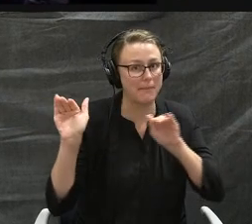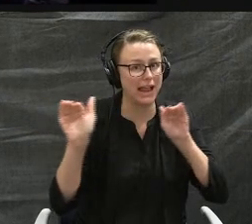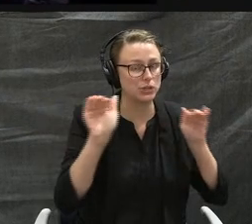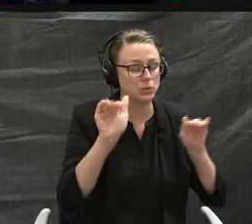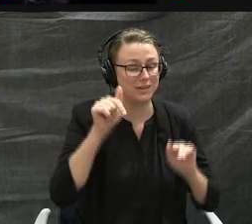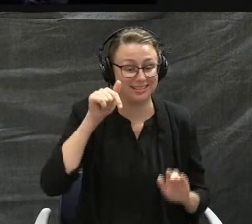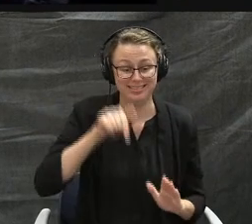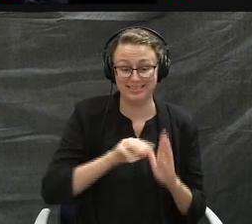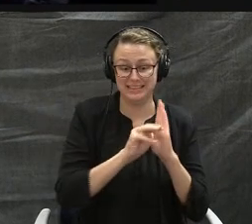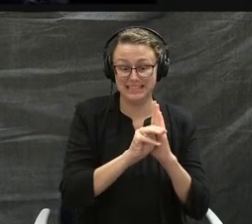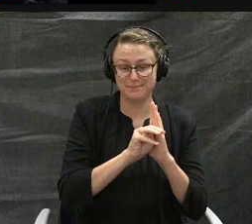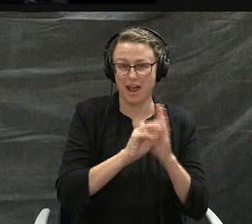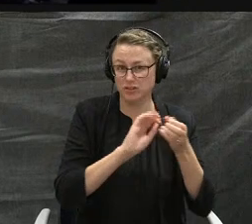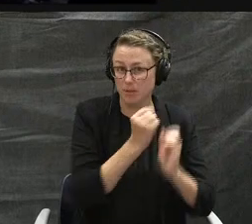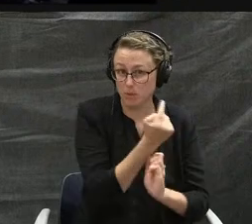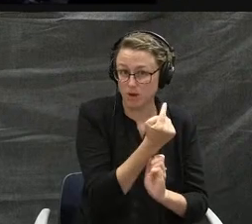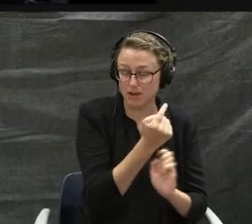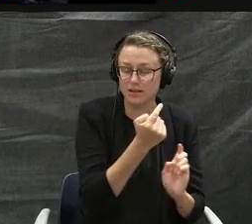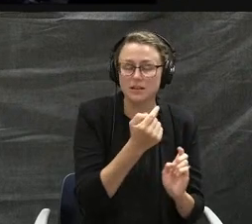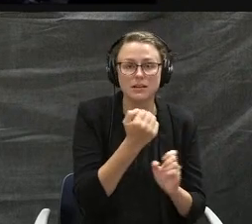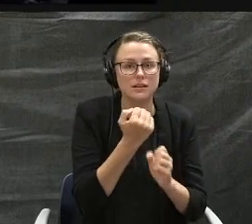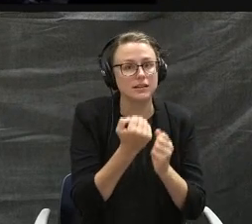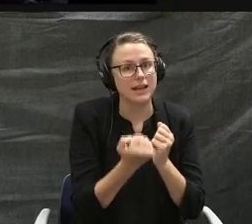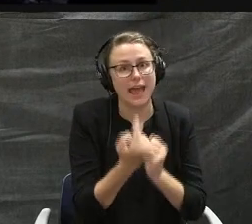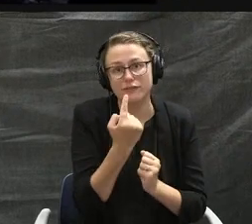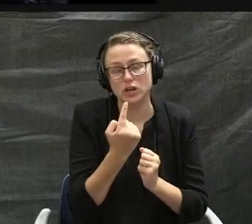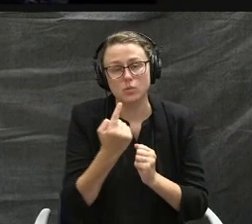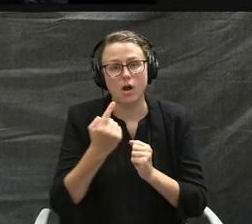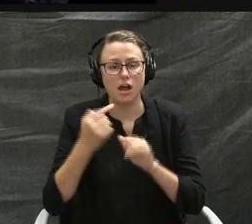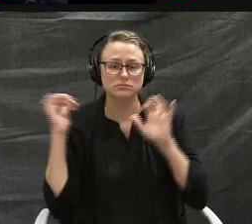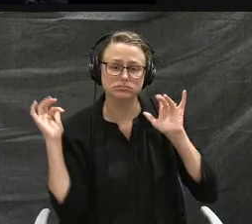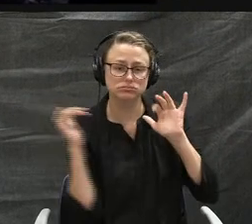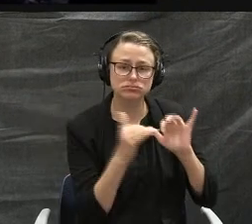model is a model where everybody goes back to school. So this is